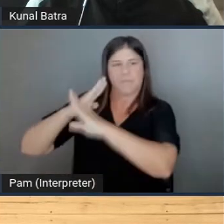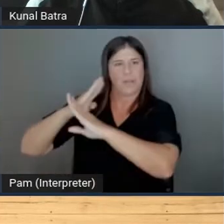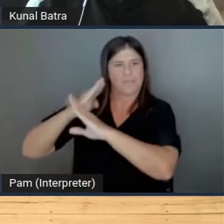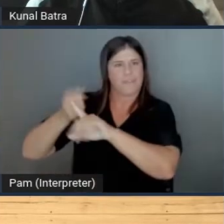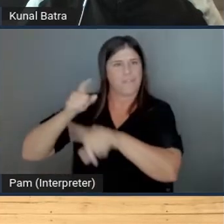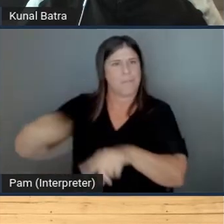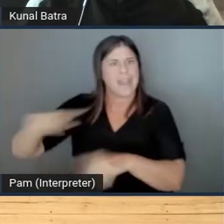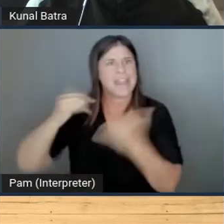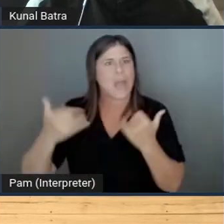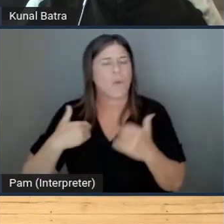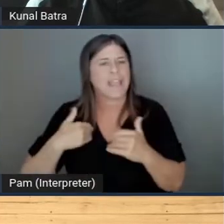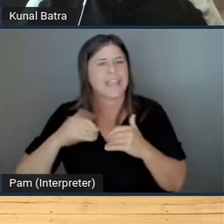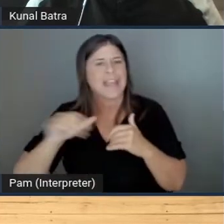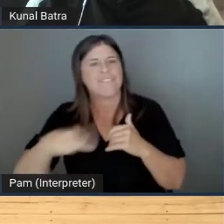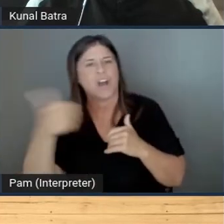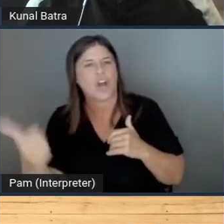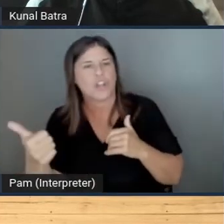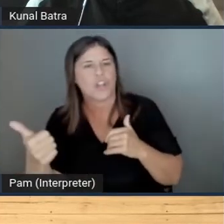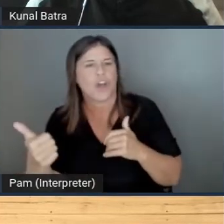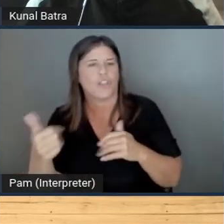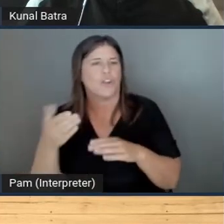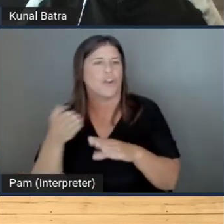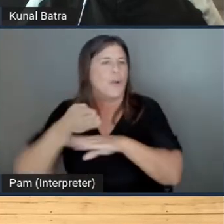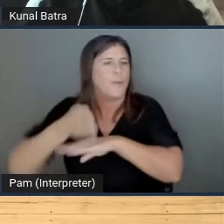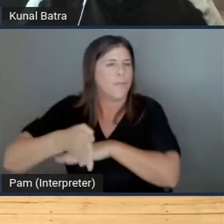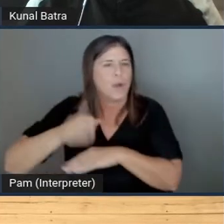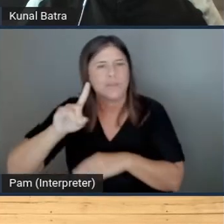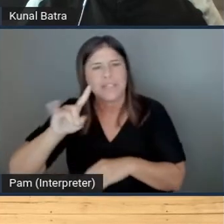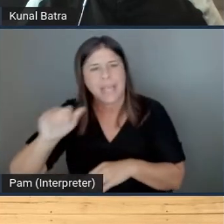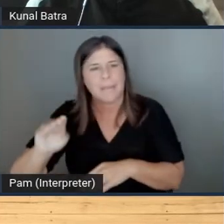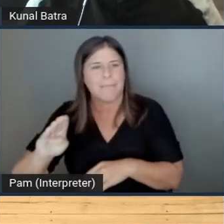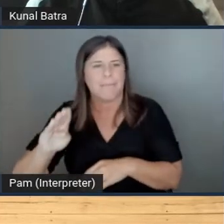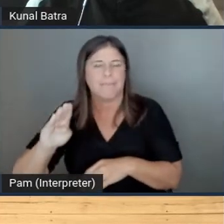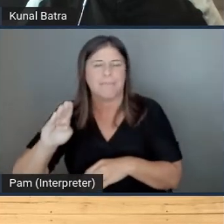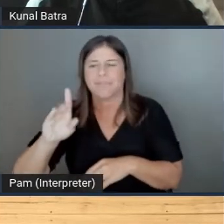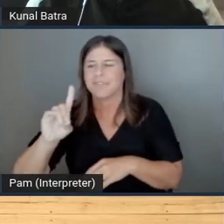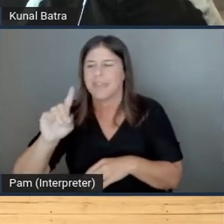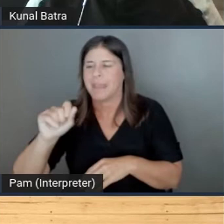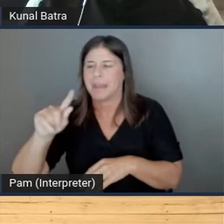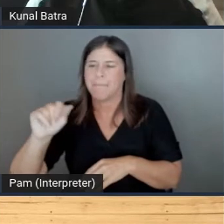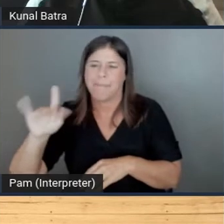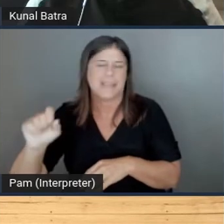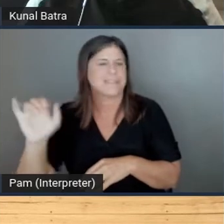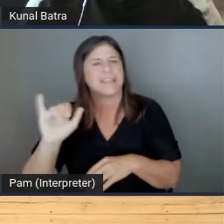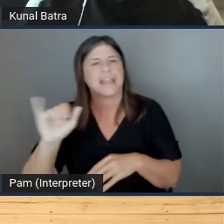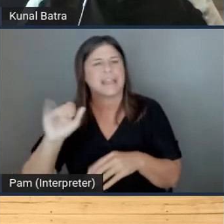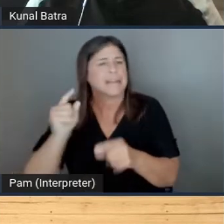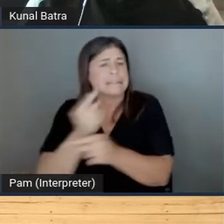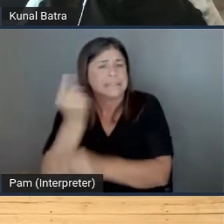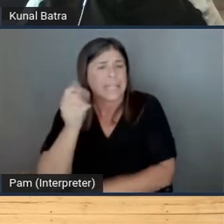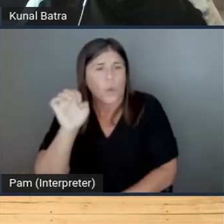my underlying Postgres database, which is like a single box sitting there. And maybe it isn't that powerful,